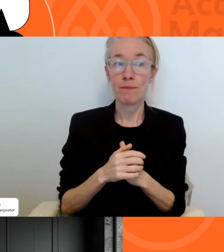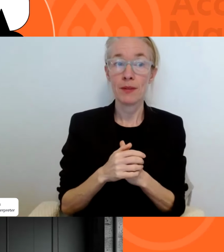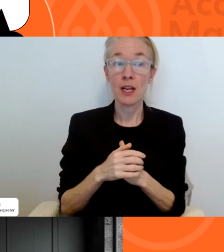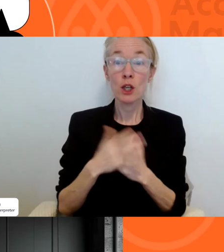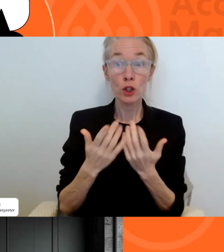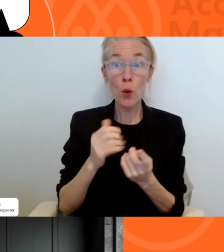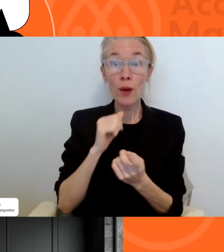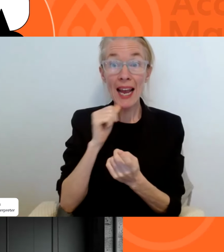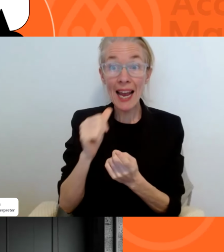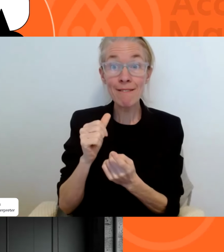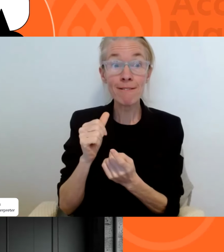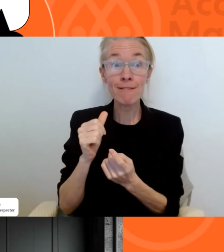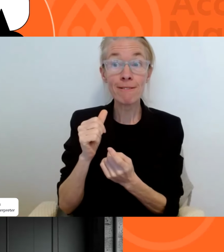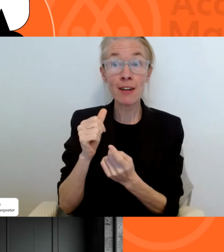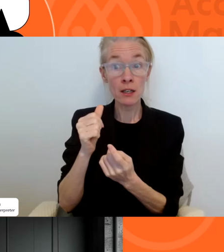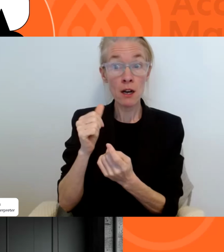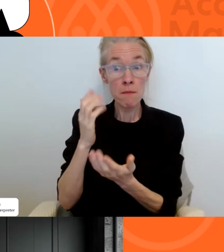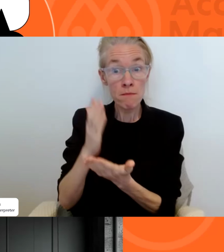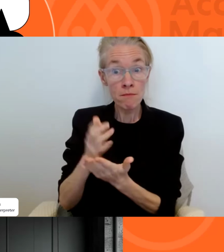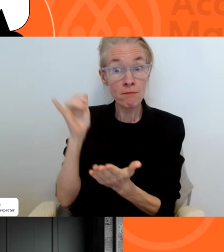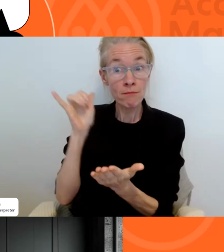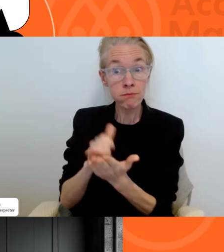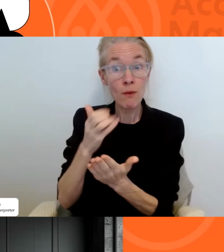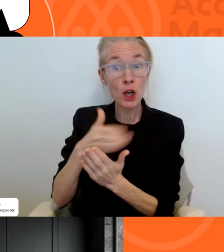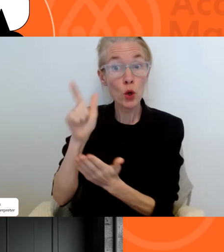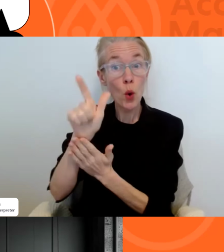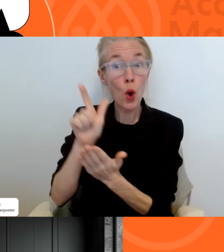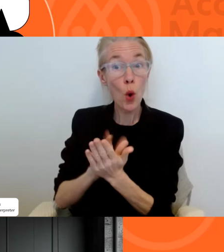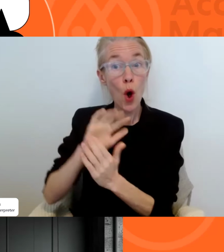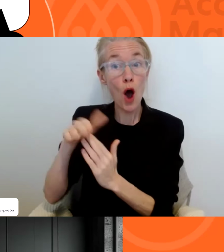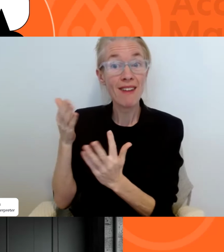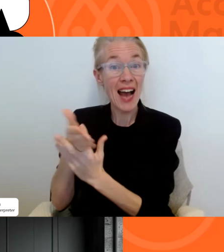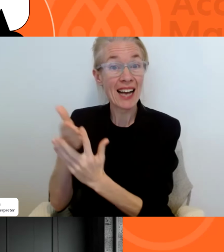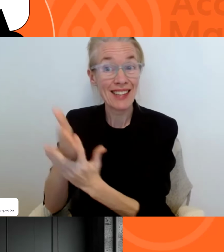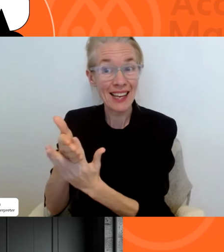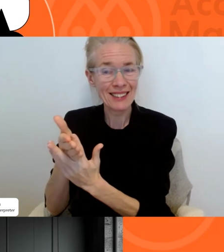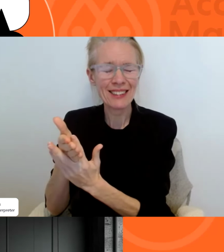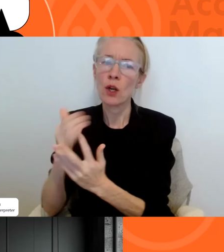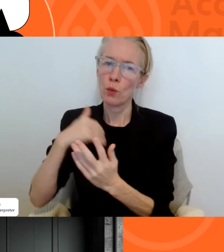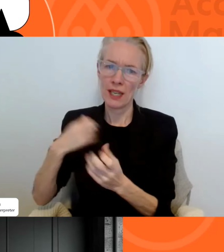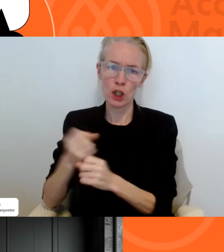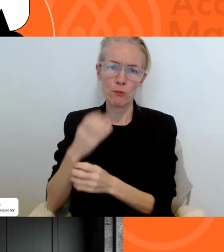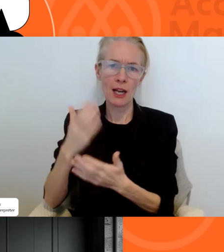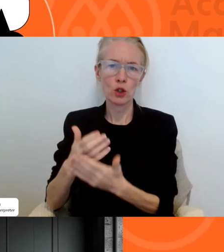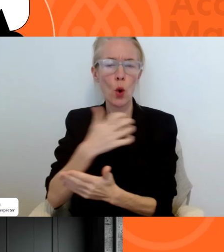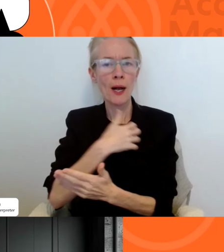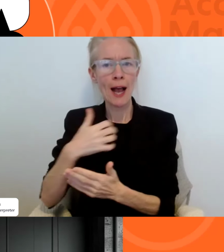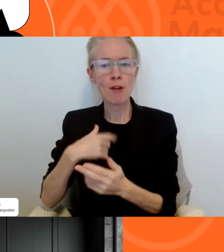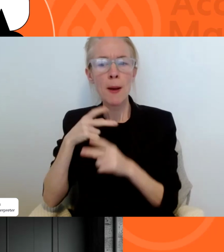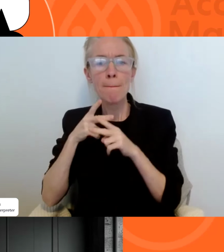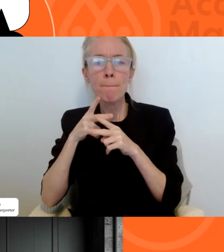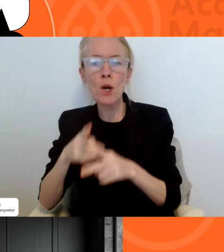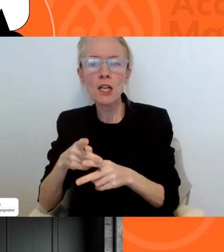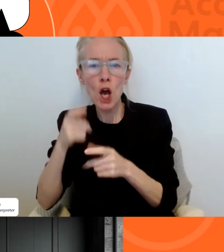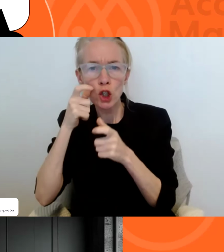our 2001 standards have a good basis to build from, and even then